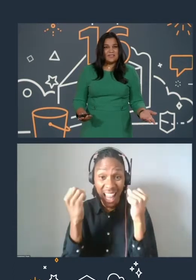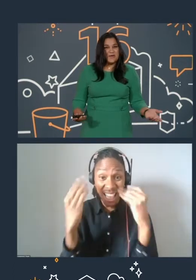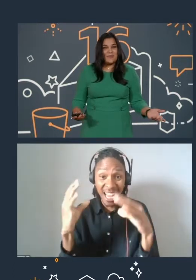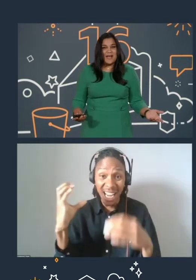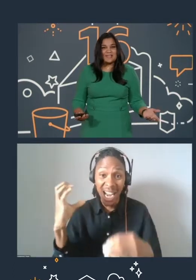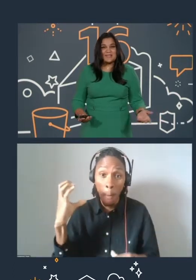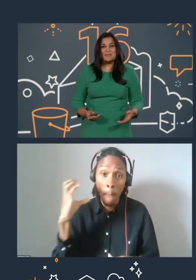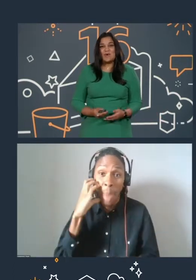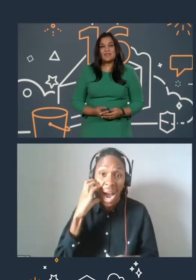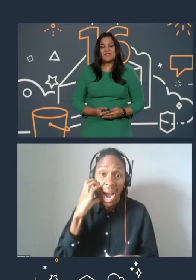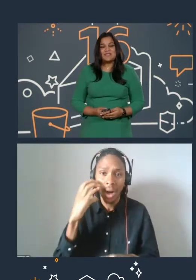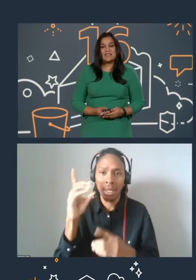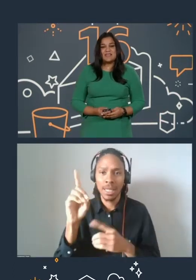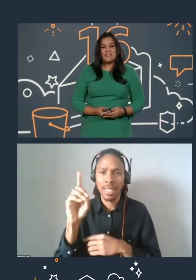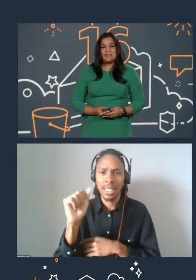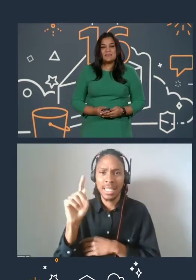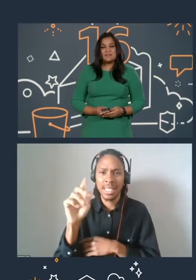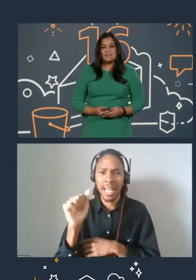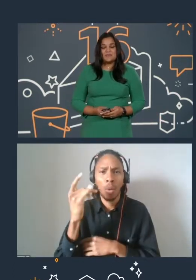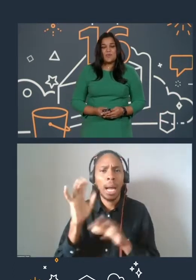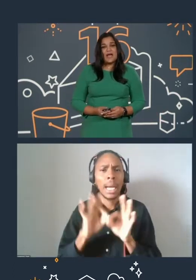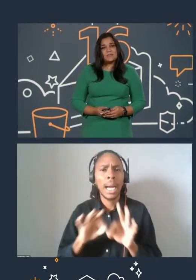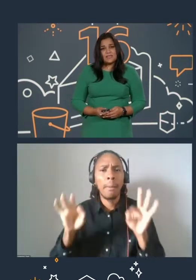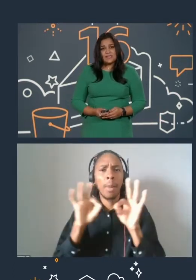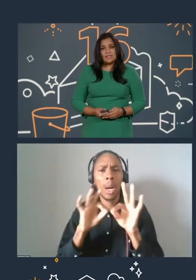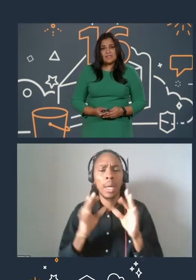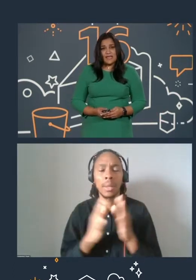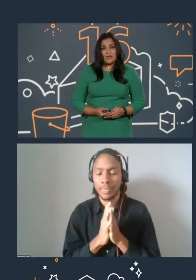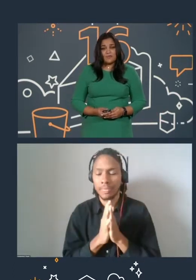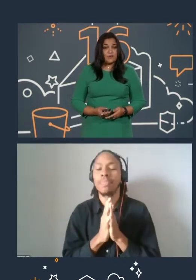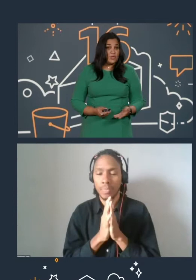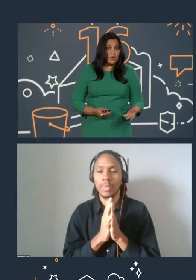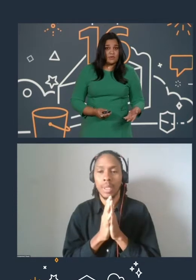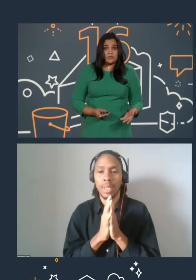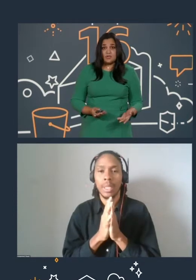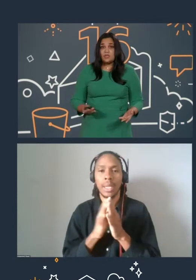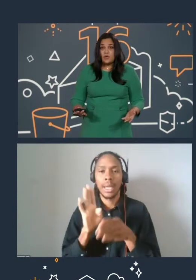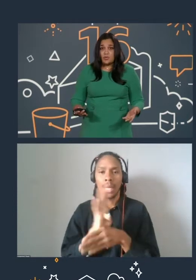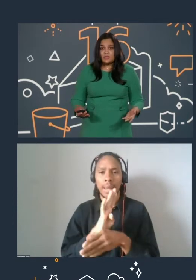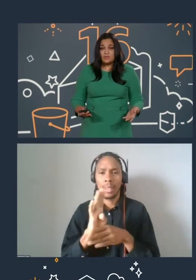So why is this important? Well, as businesses scale from local to global,